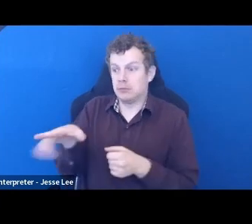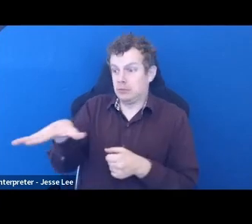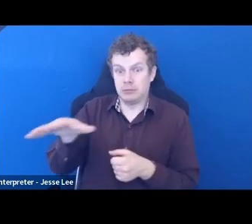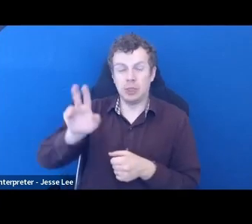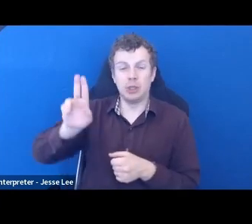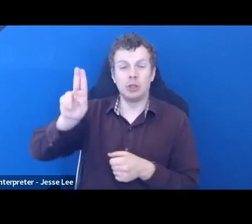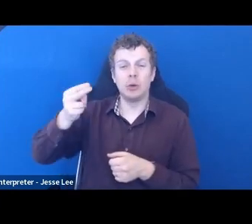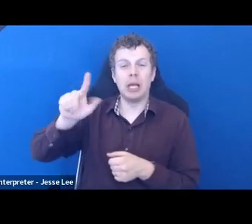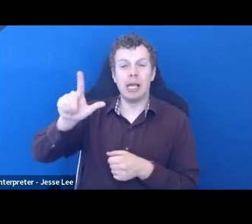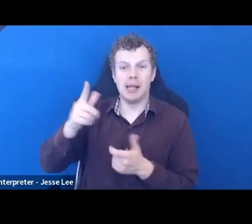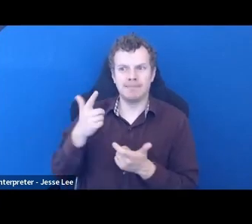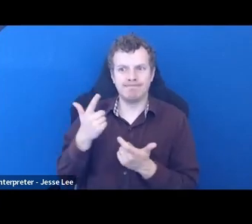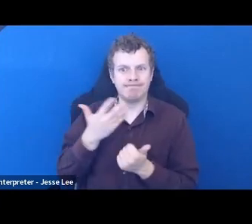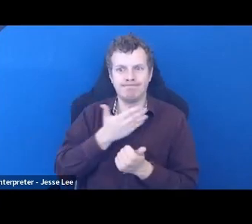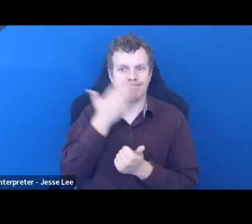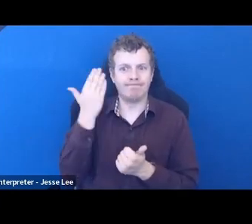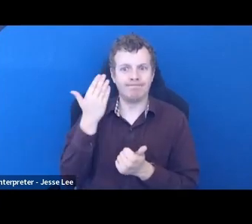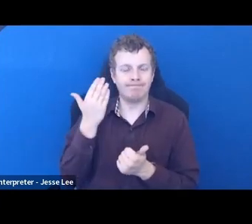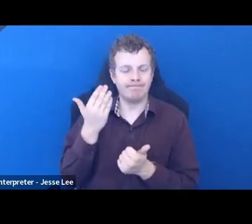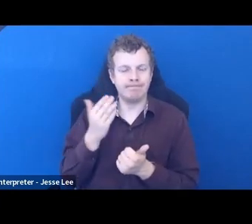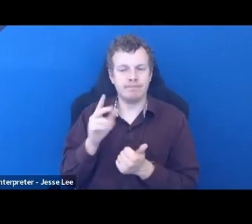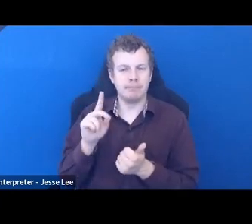or what people might call single sided deafness.